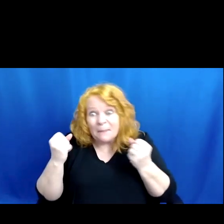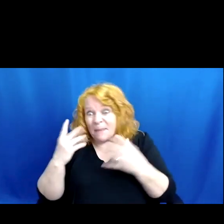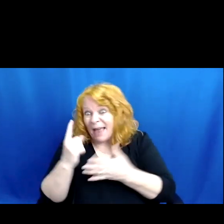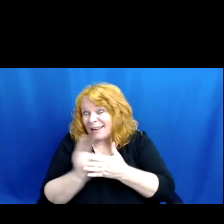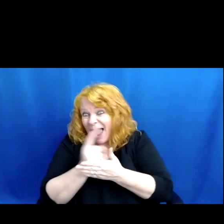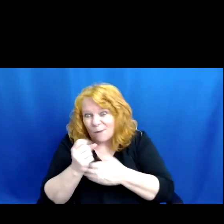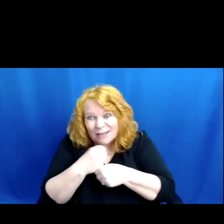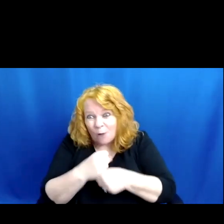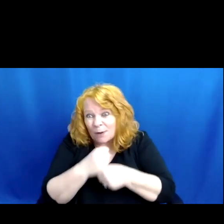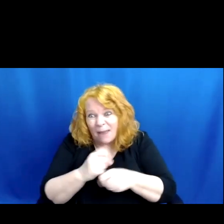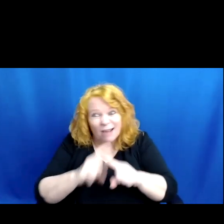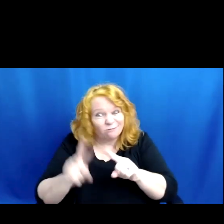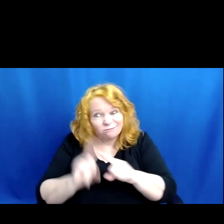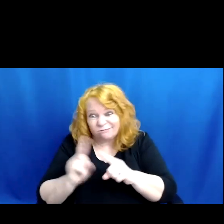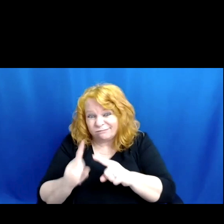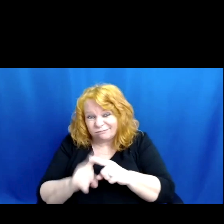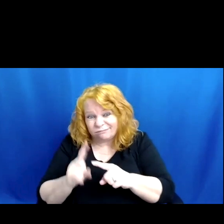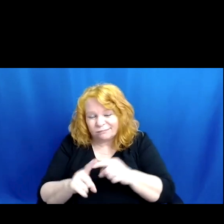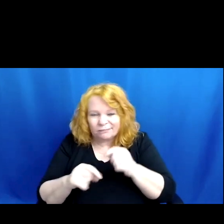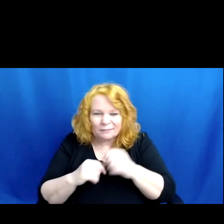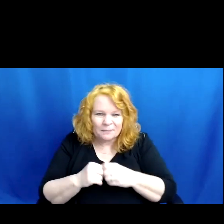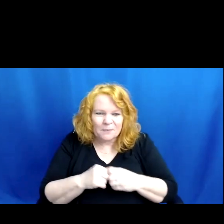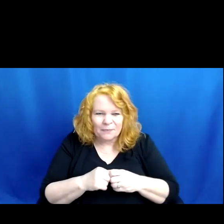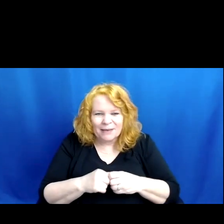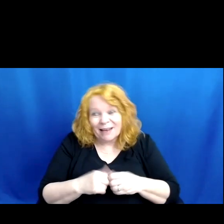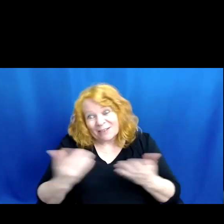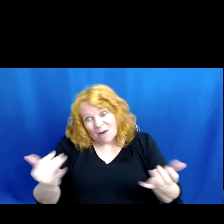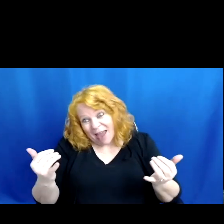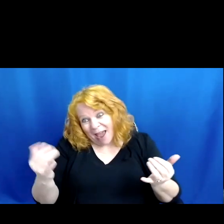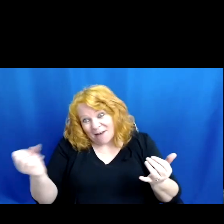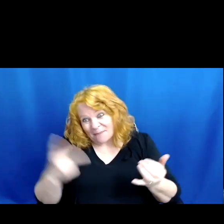That is why I have come back to making crafts now.